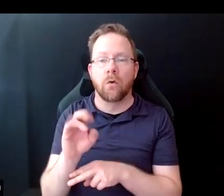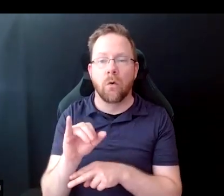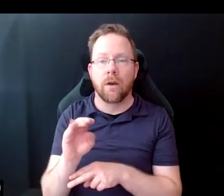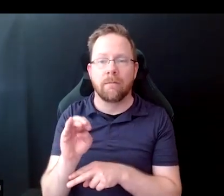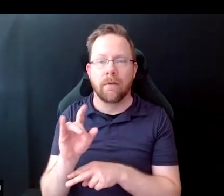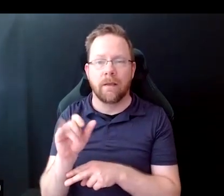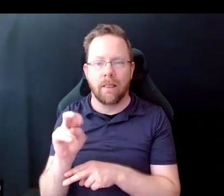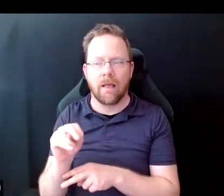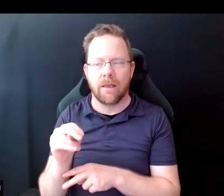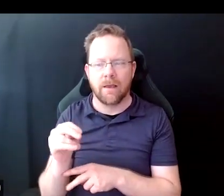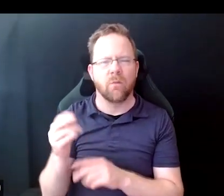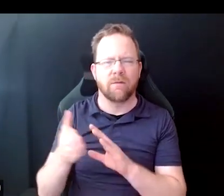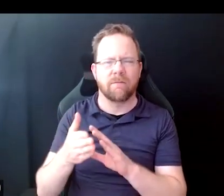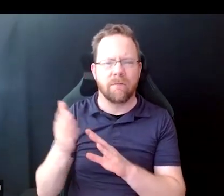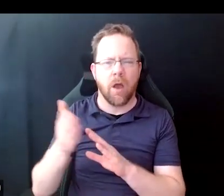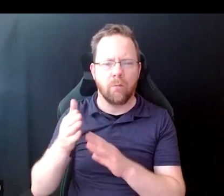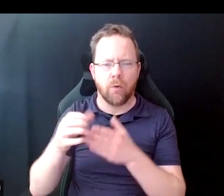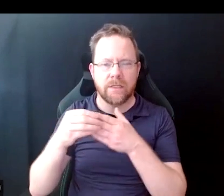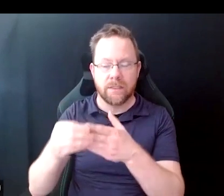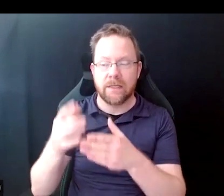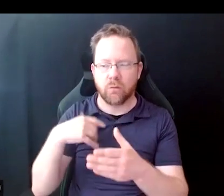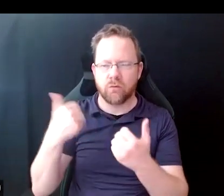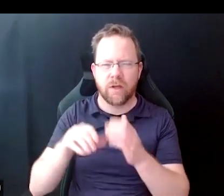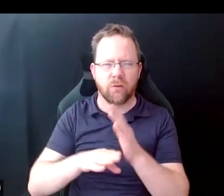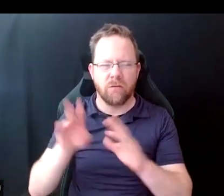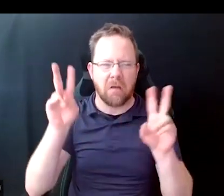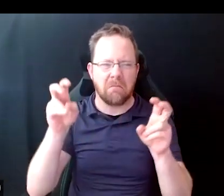working on a system of "space furniture", useful for everyone.